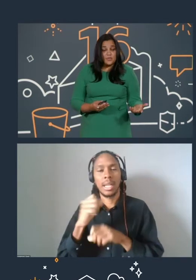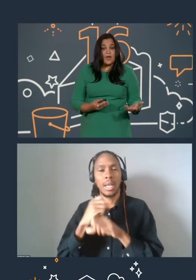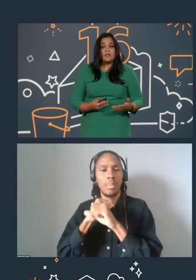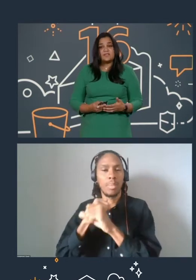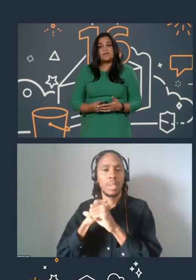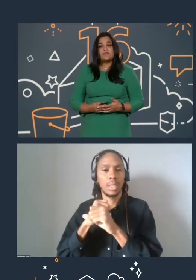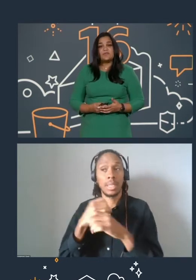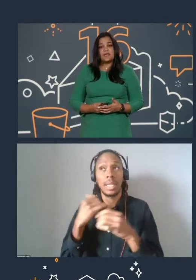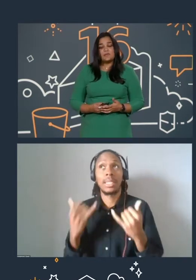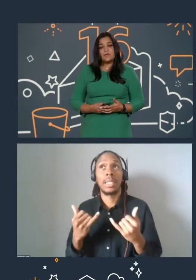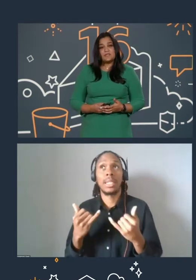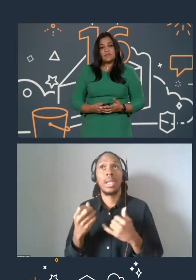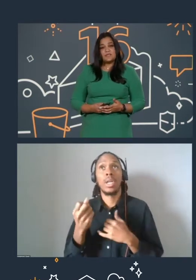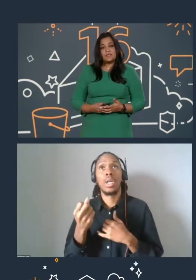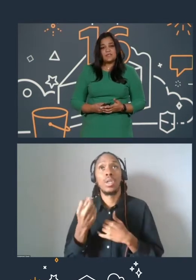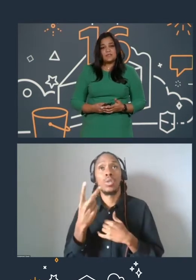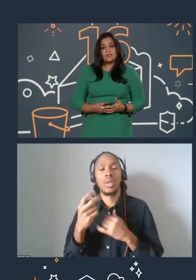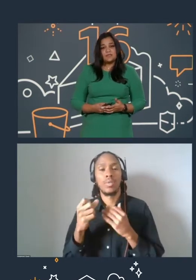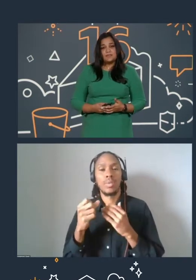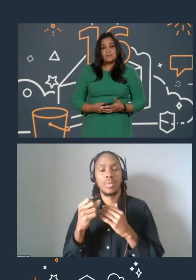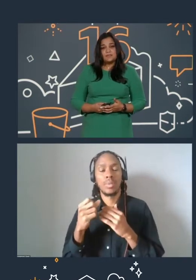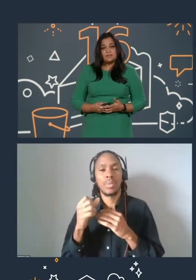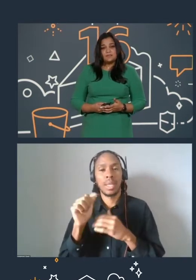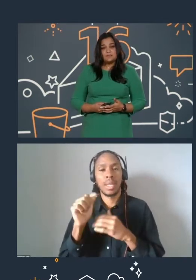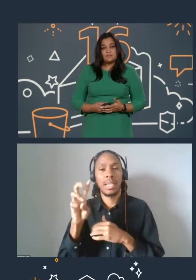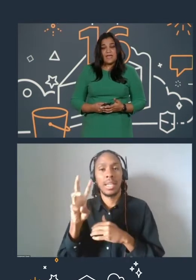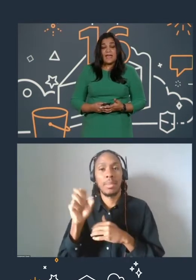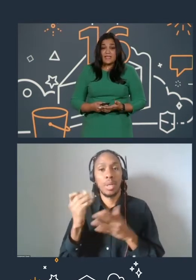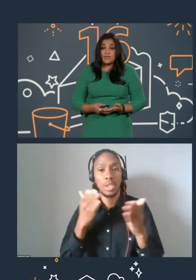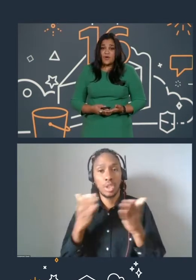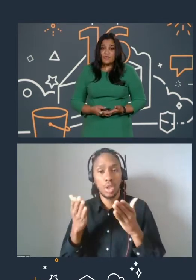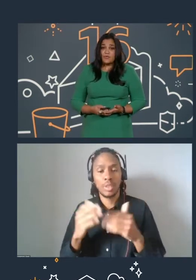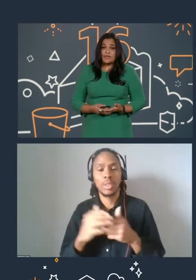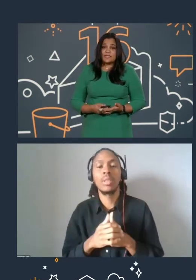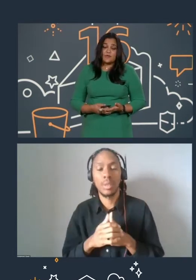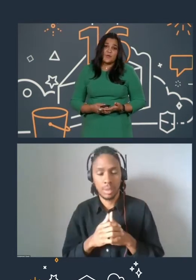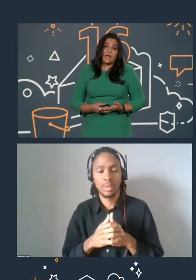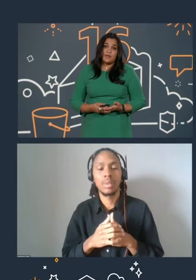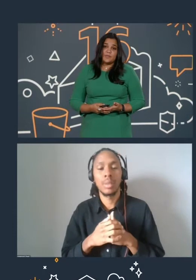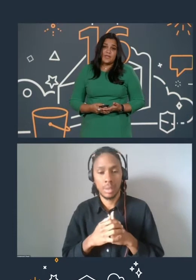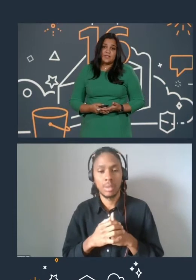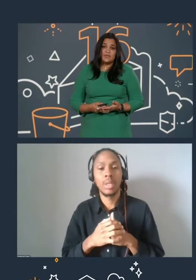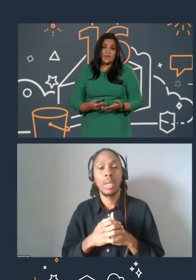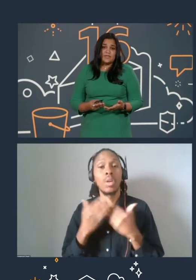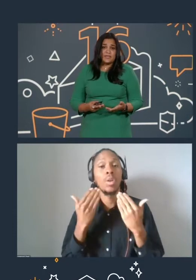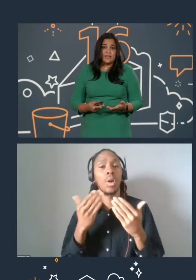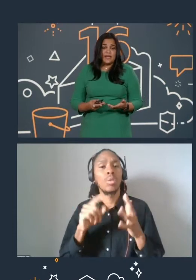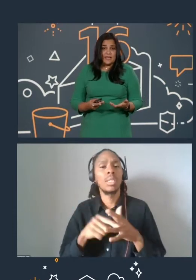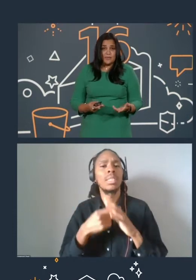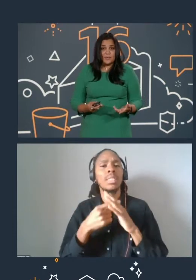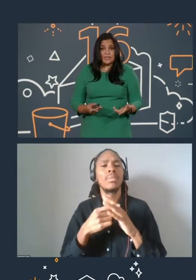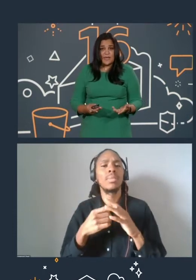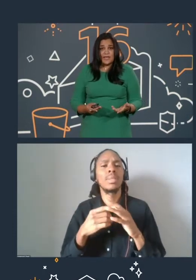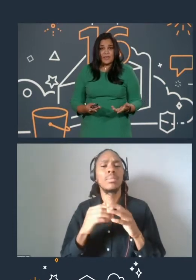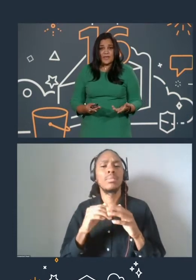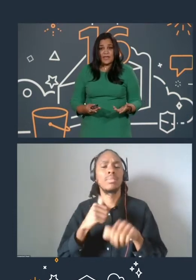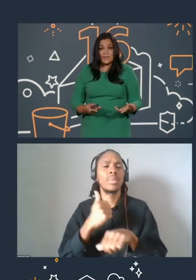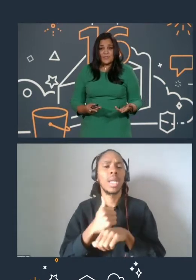12 stateful AWS services. And as you go through and set up your backup plans, you'll notice that AWS Backup enables you